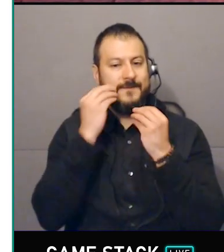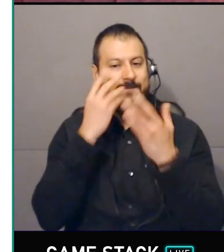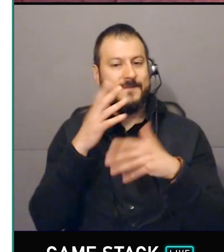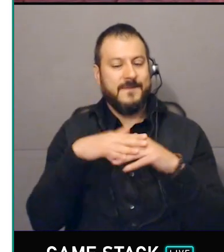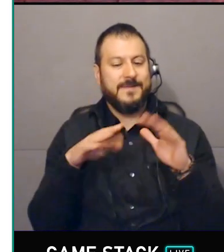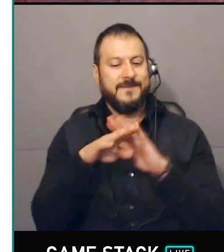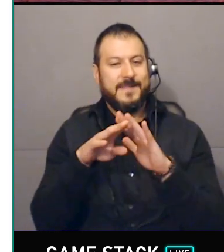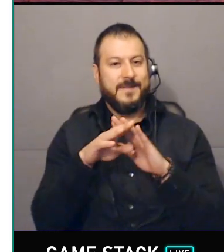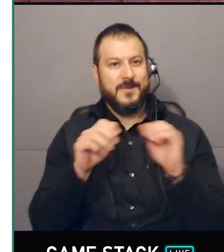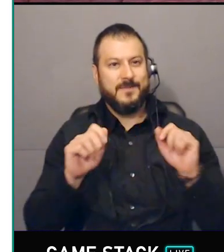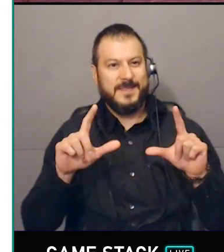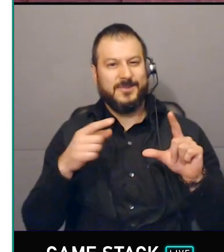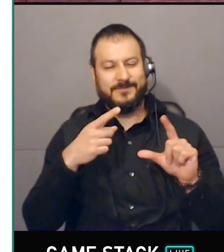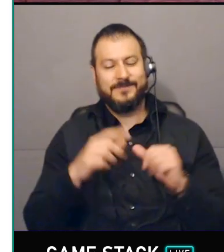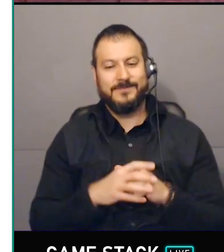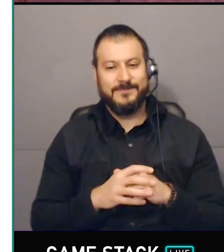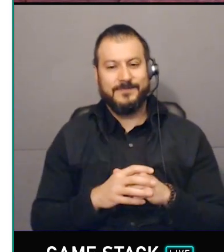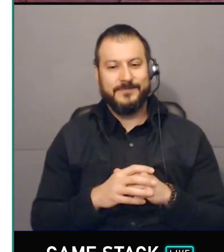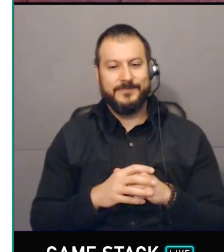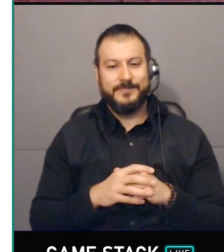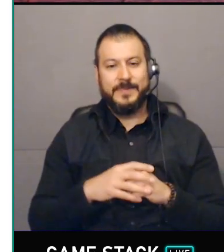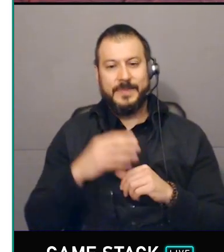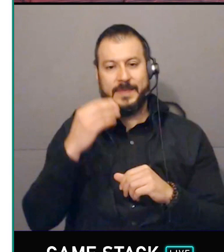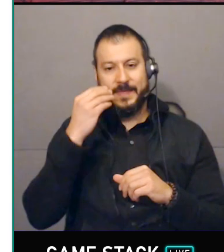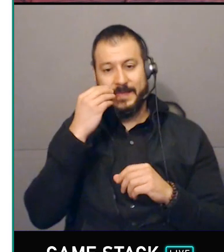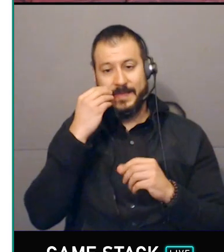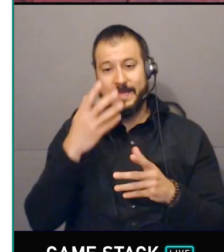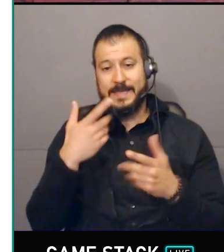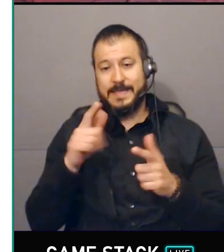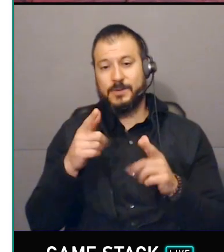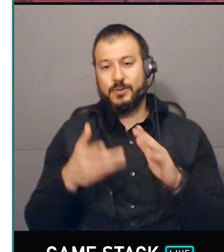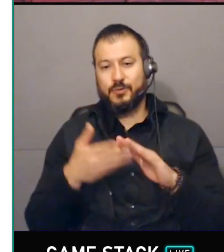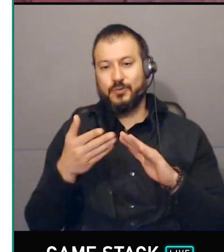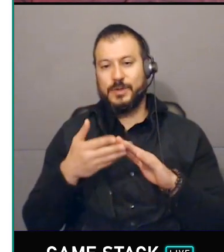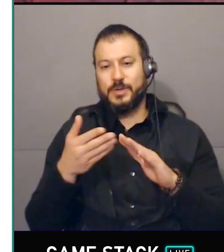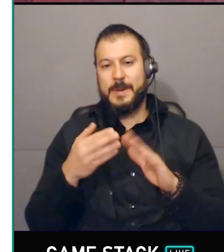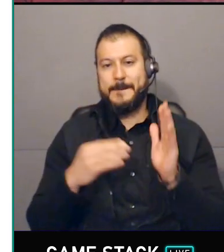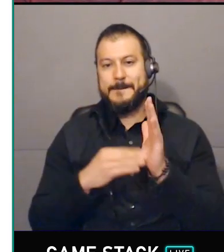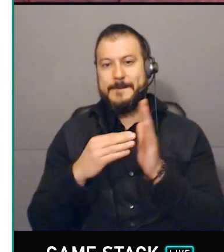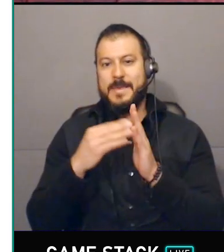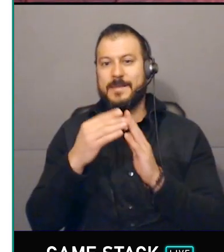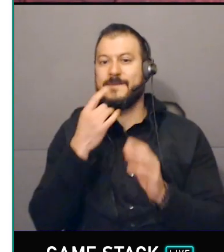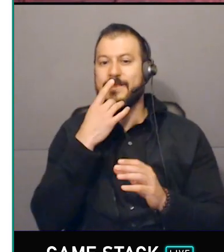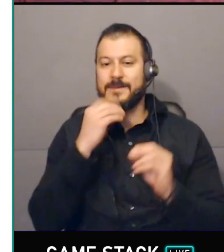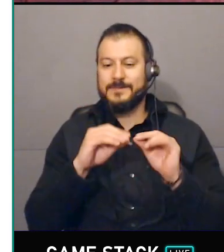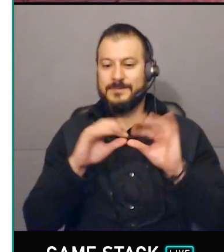And the idea of this SDK is it allows you to render millions of dynamic lights with primitives of all